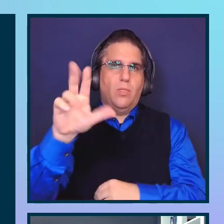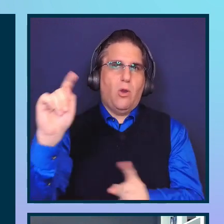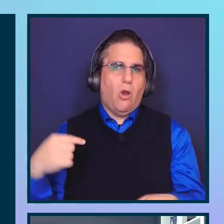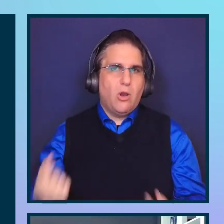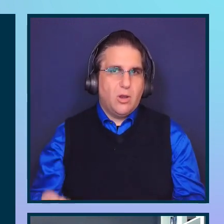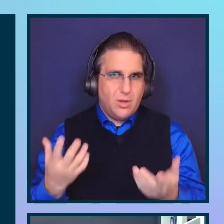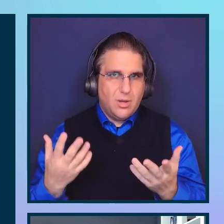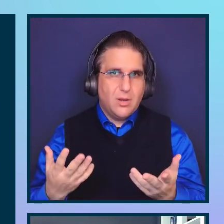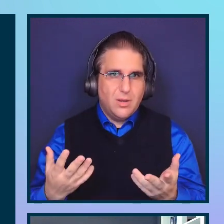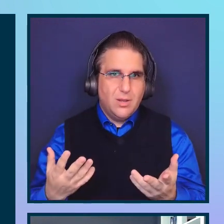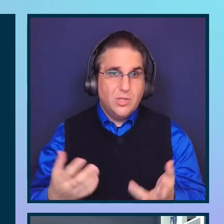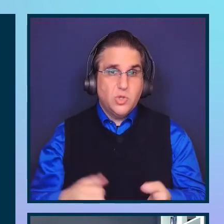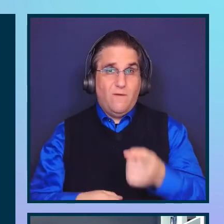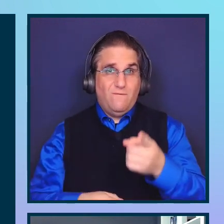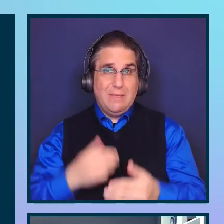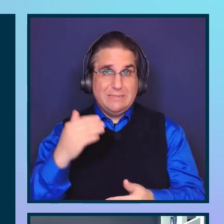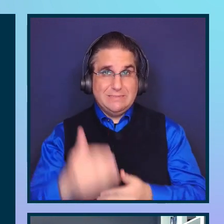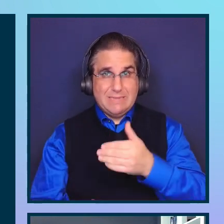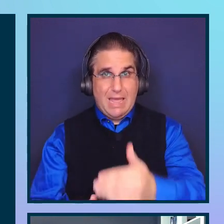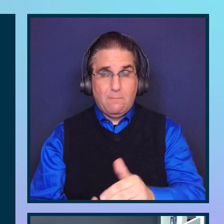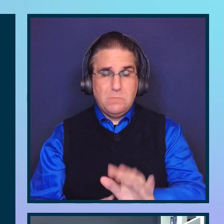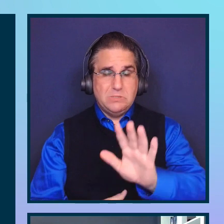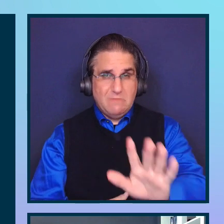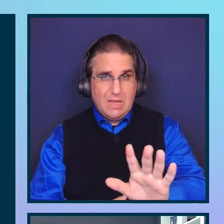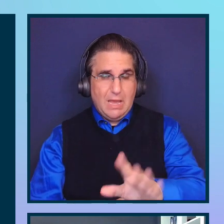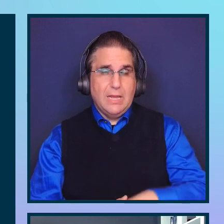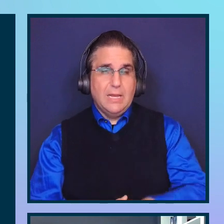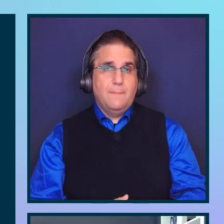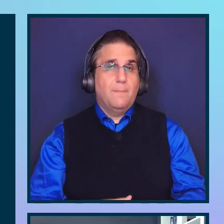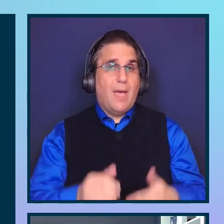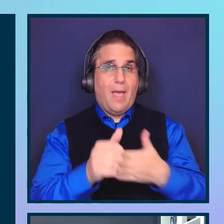is you should, the guidances, when you have any fly out,